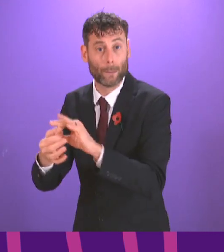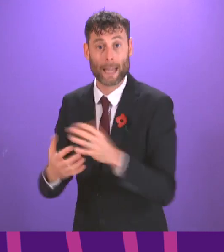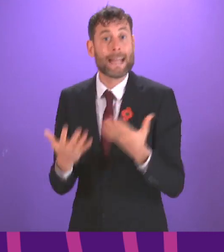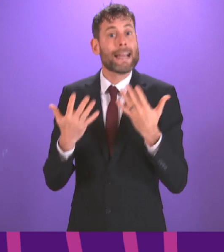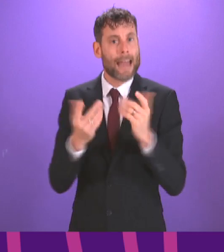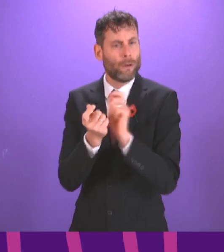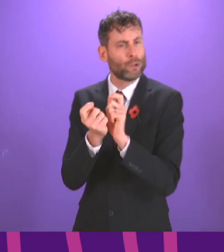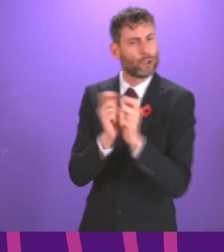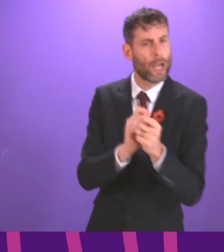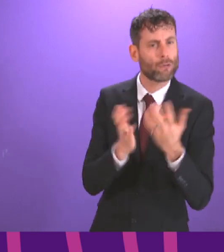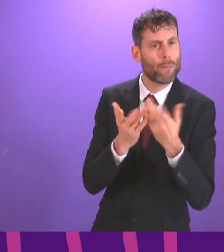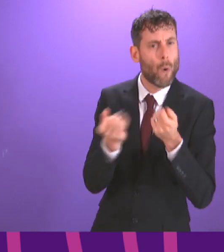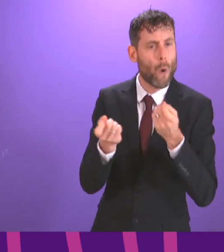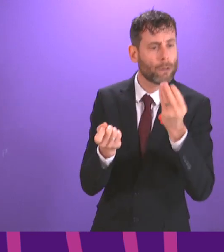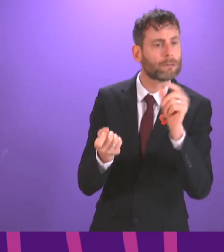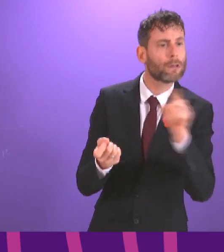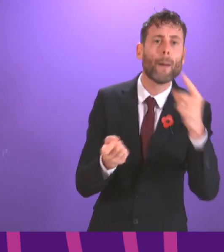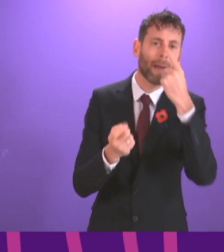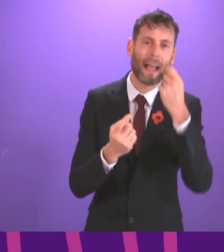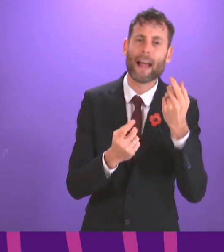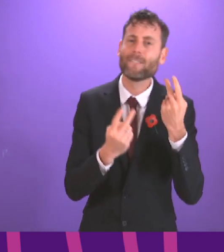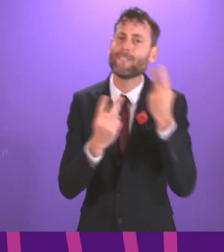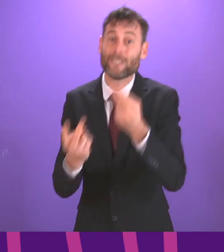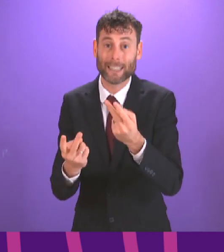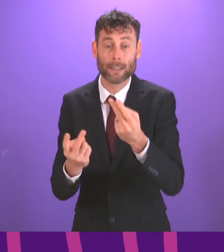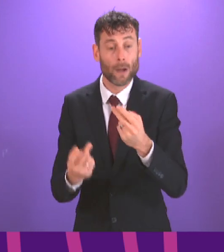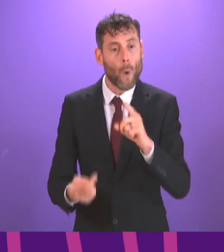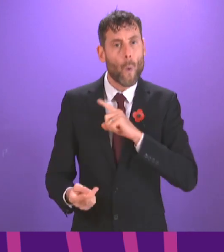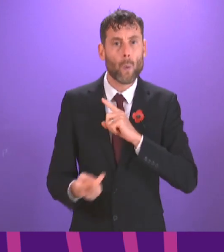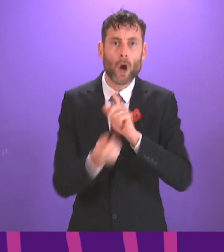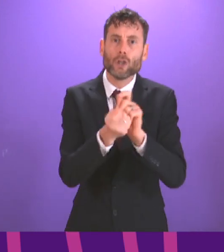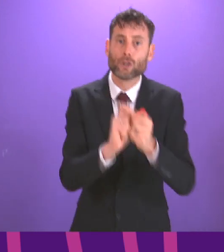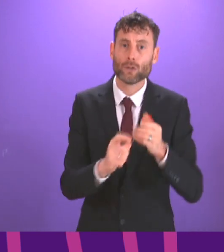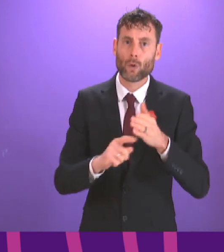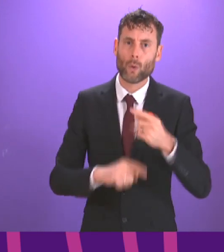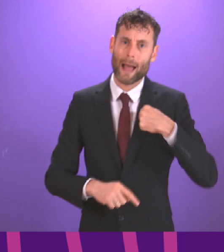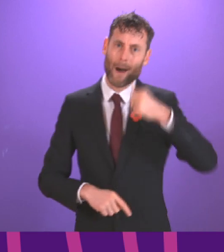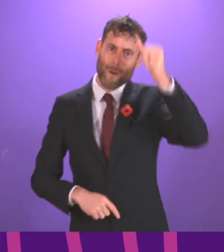I will ever find to convey the depth of my regret at what happened in care homes. I take